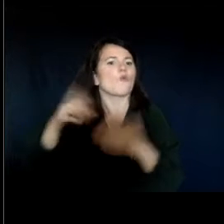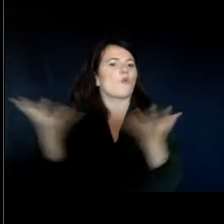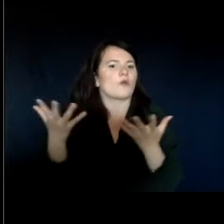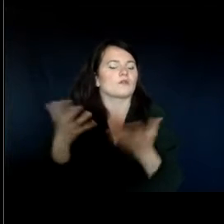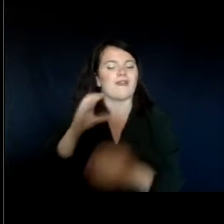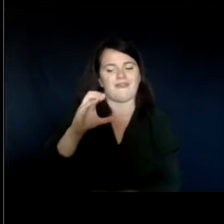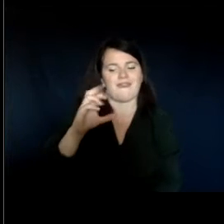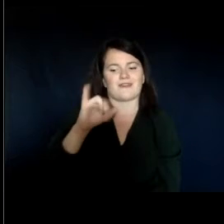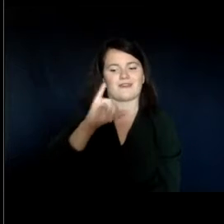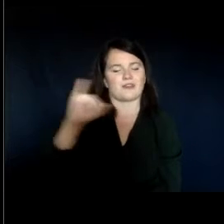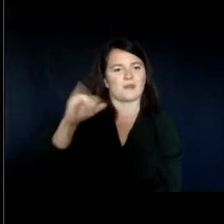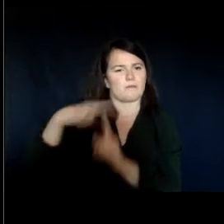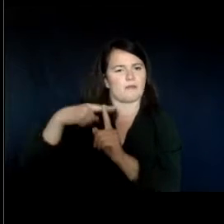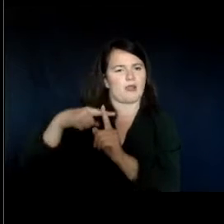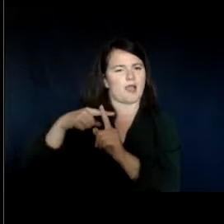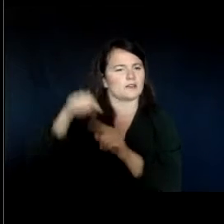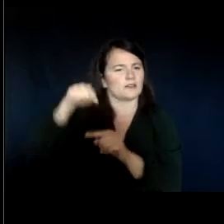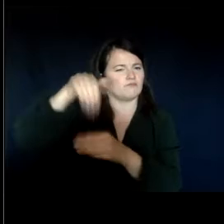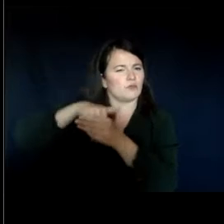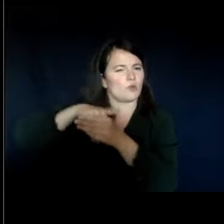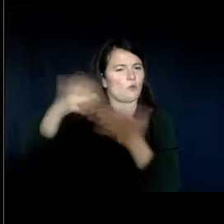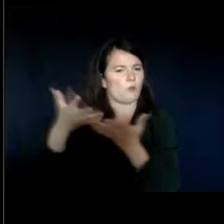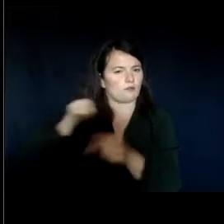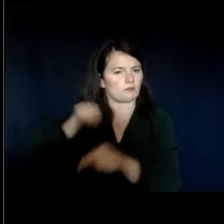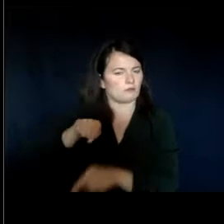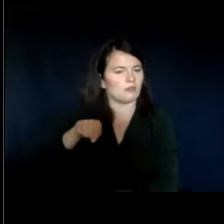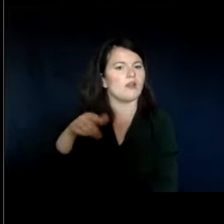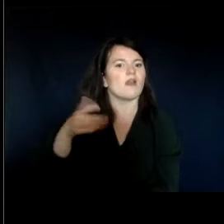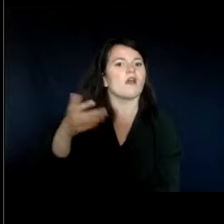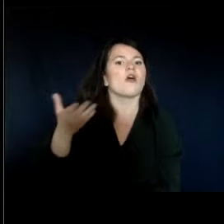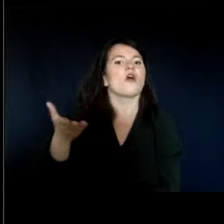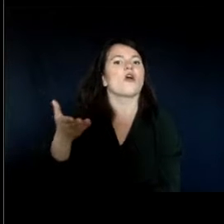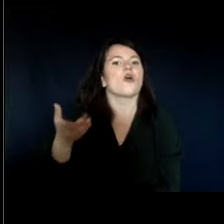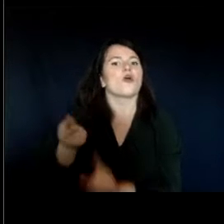And what is expected to be done in the very near future